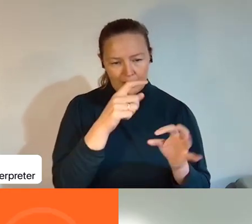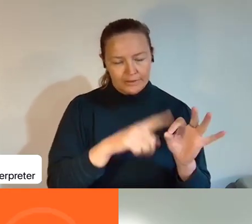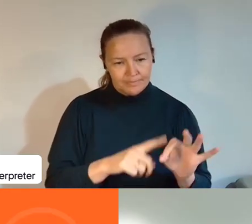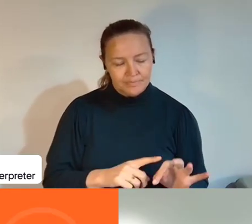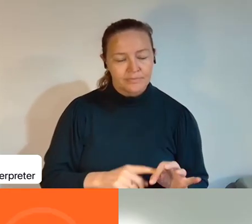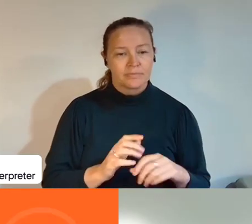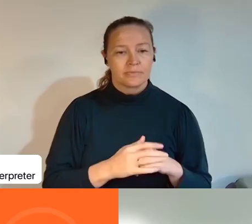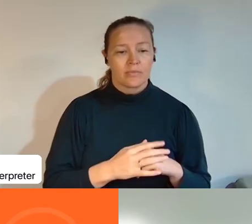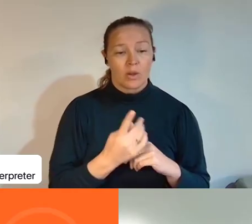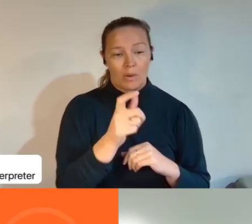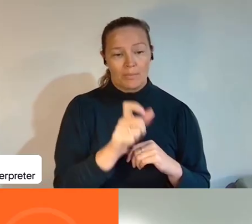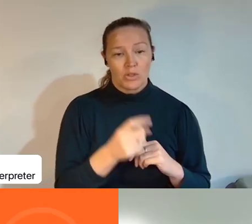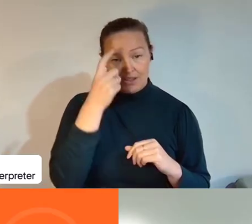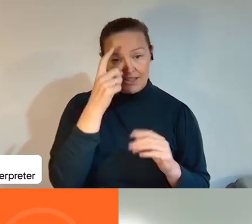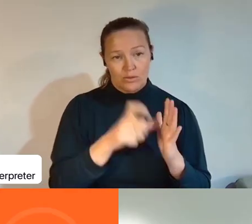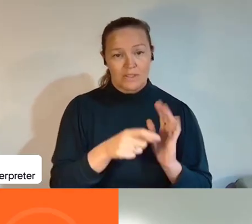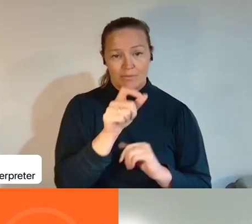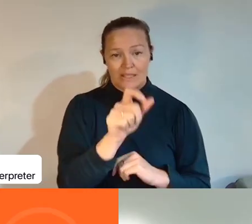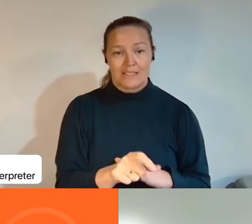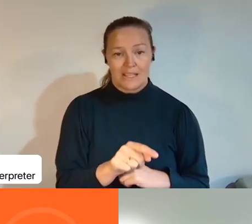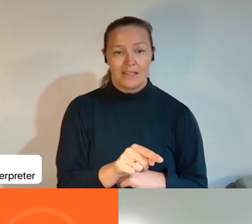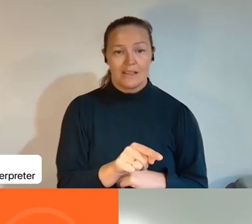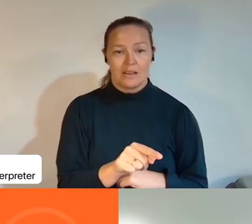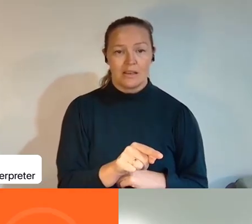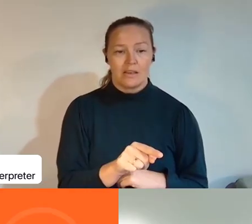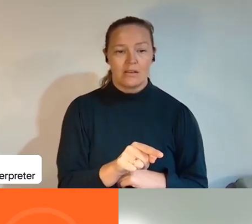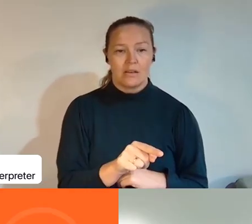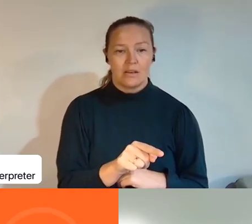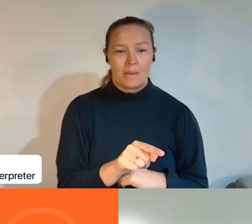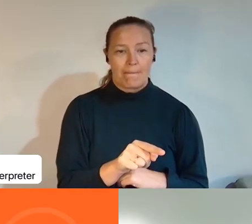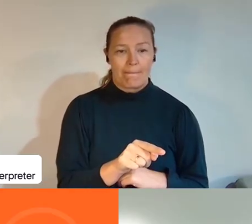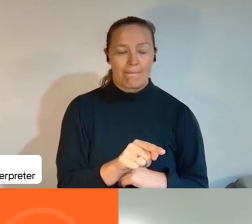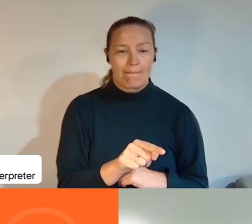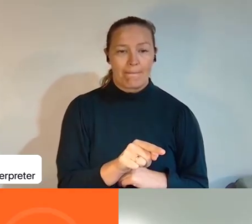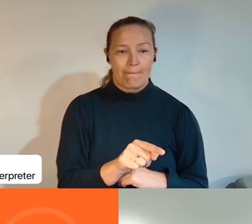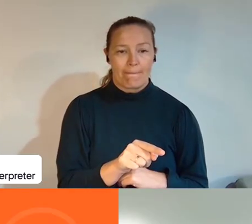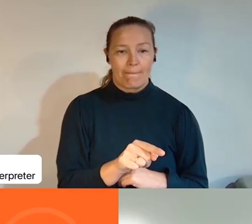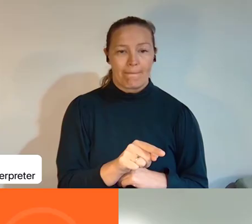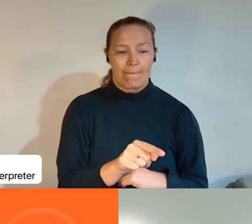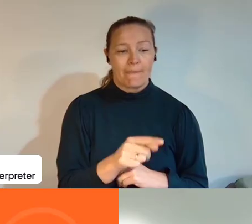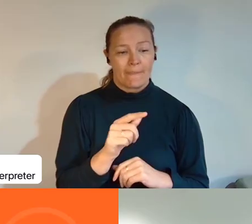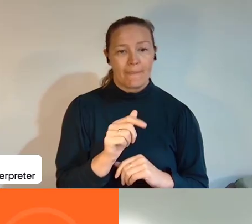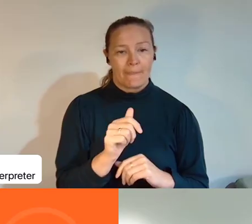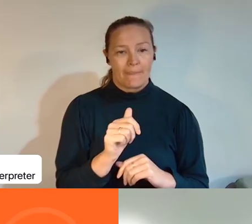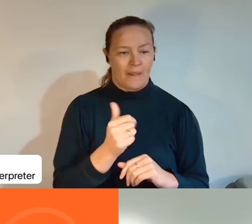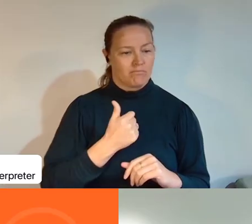disability, one of the many at the day base. And I was doing a survey just for my own work,